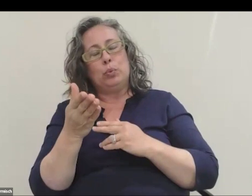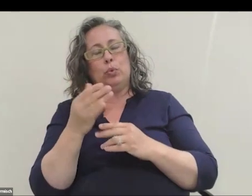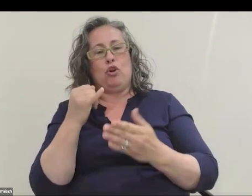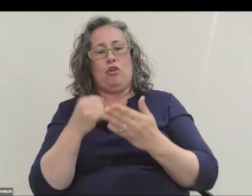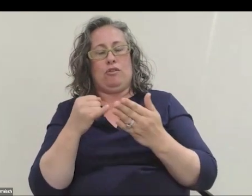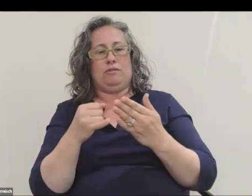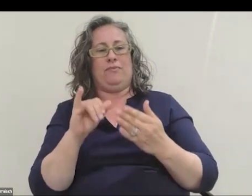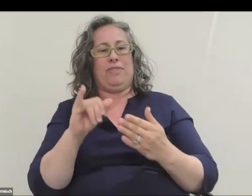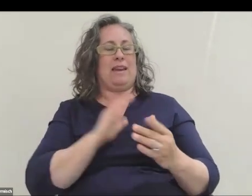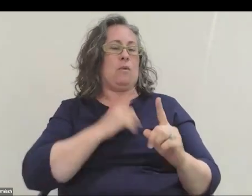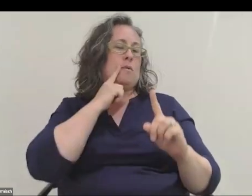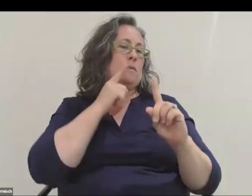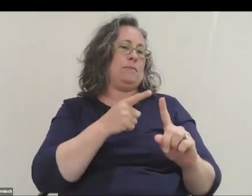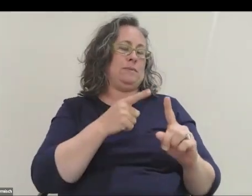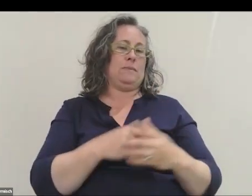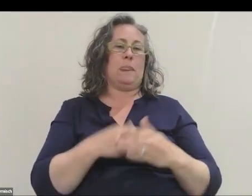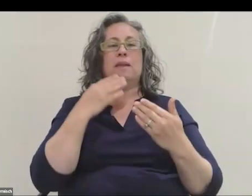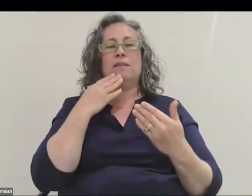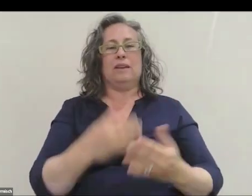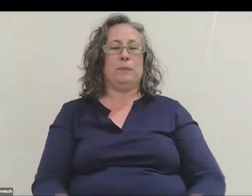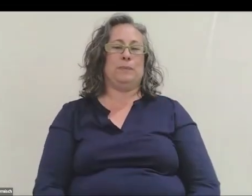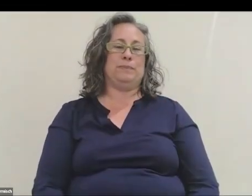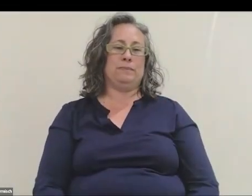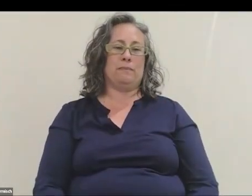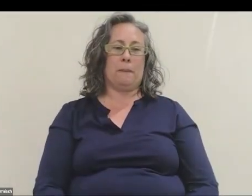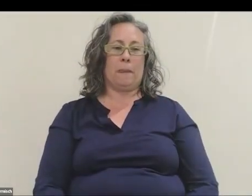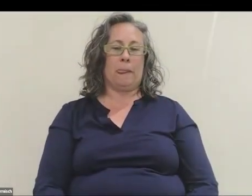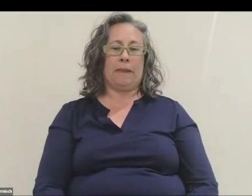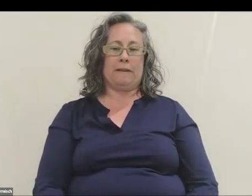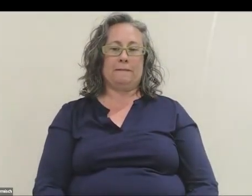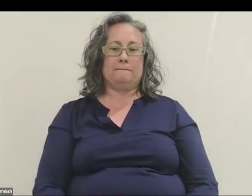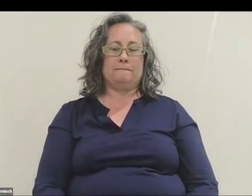This is our mission through STEAM outreach project. Thank you.